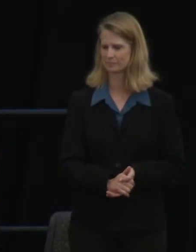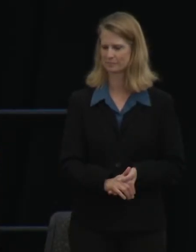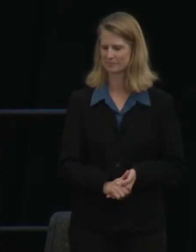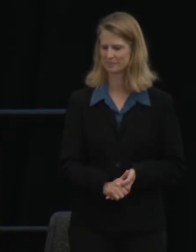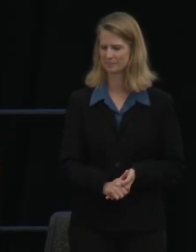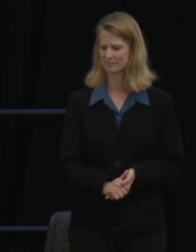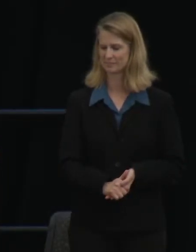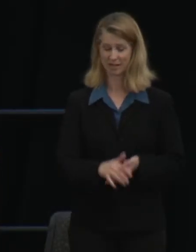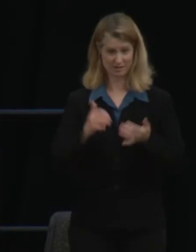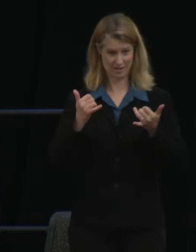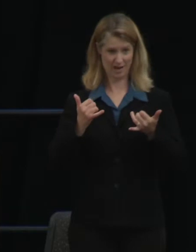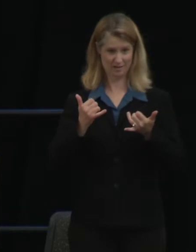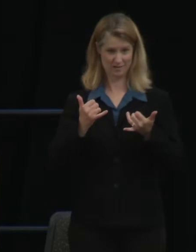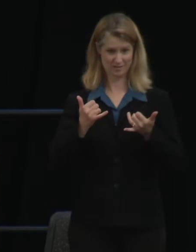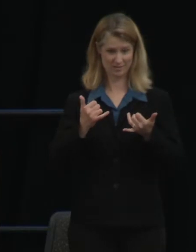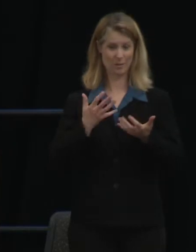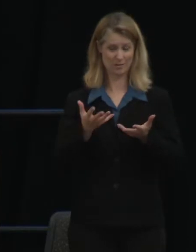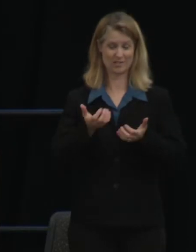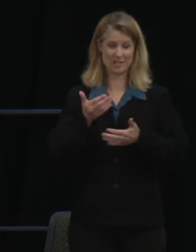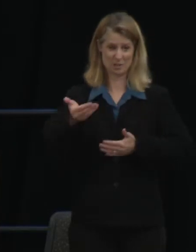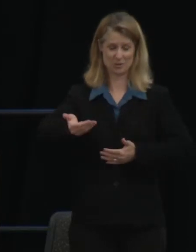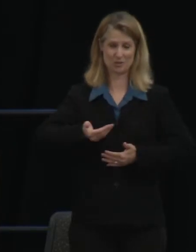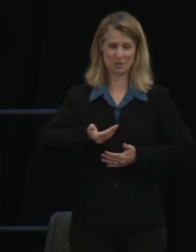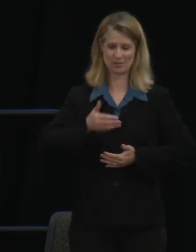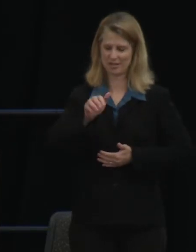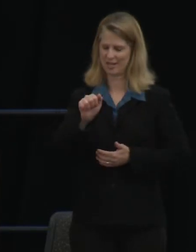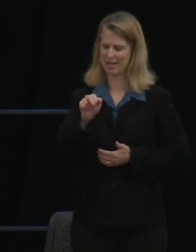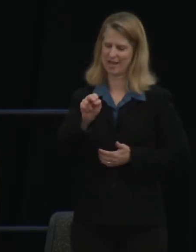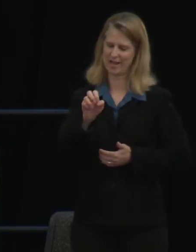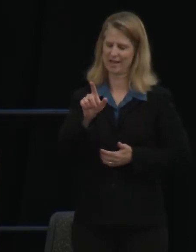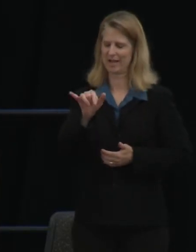It's now my special pleasure to introduce Annelise Jacobson,